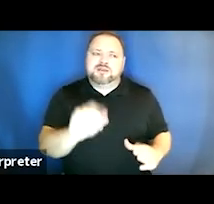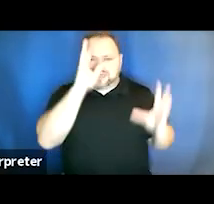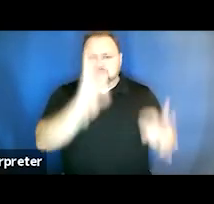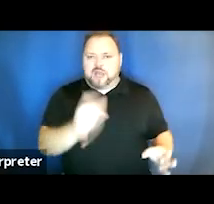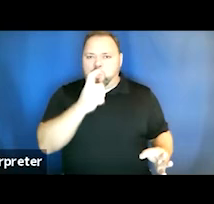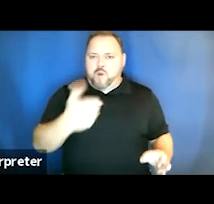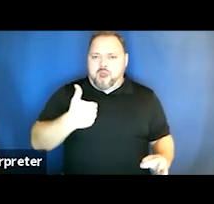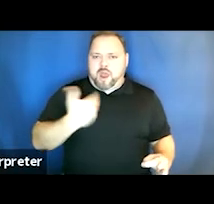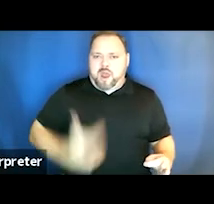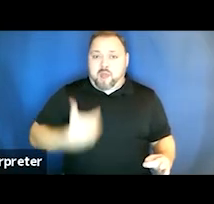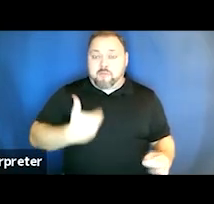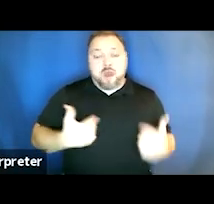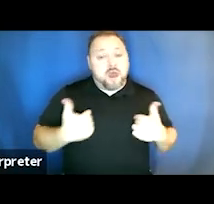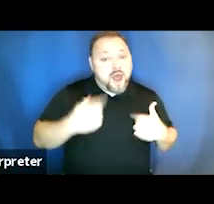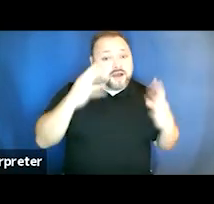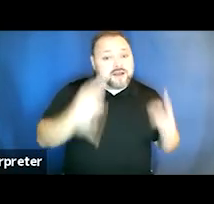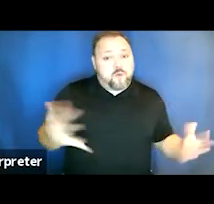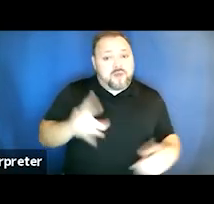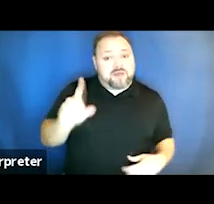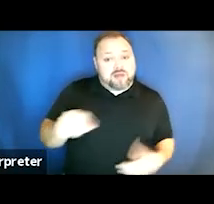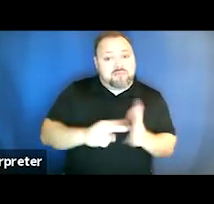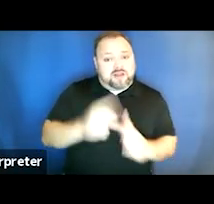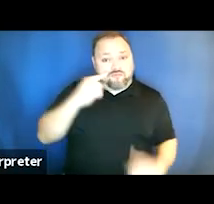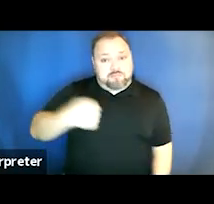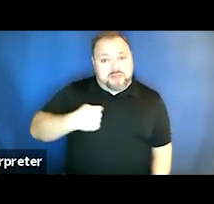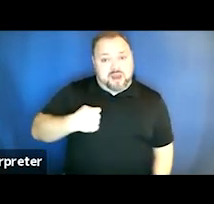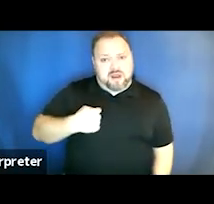I should dictate what disability is to me and there's nothing more than